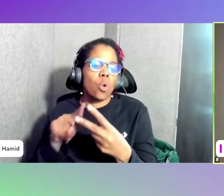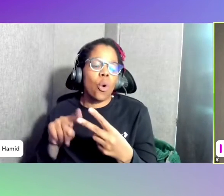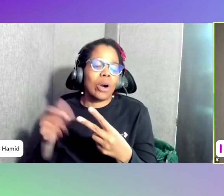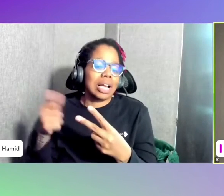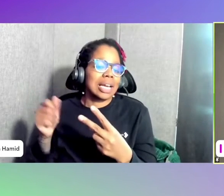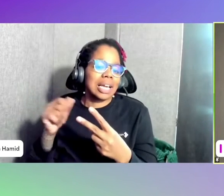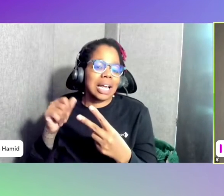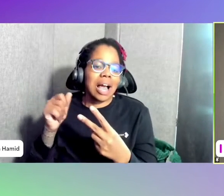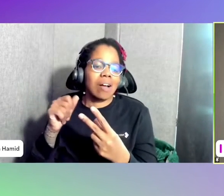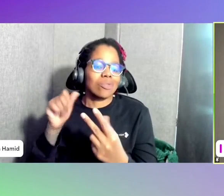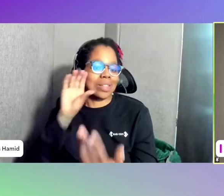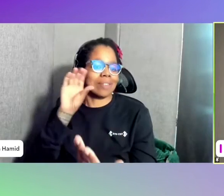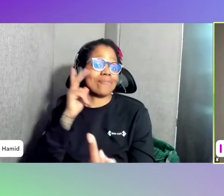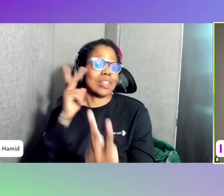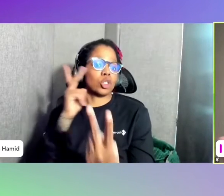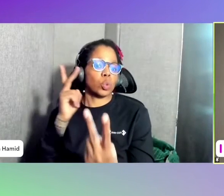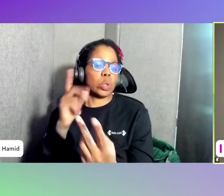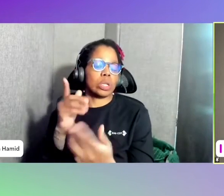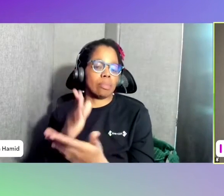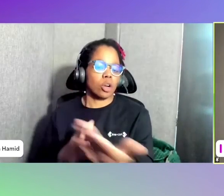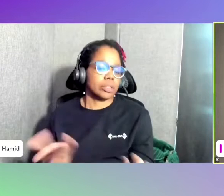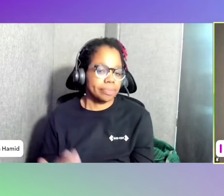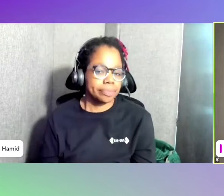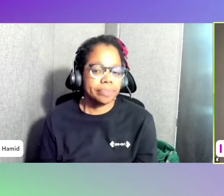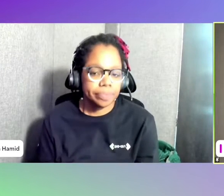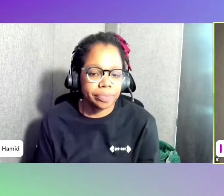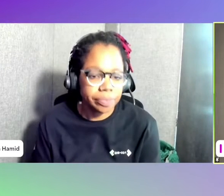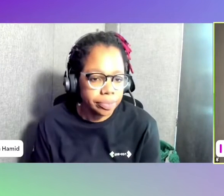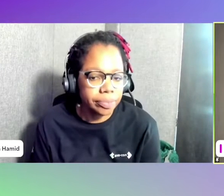ways to do SVG that didn't completely revolve around web